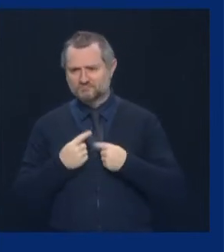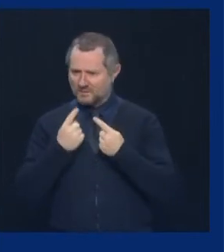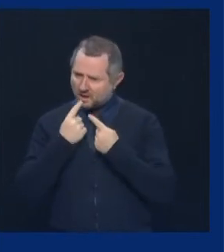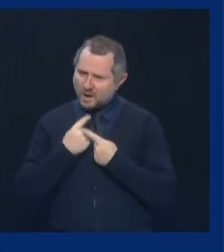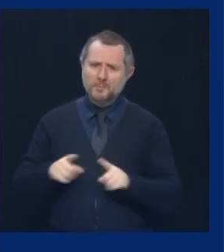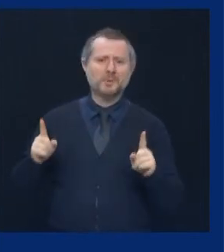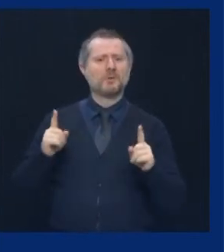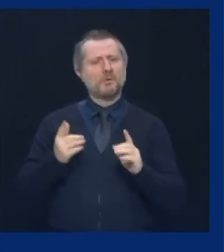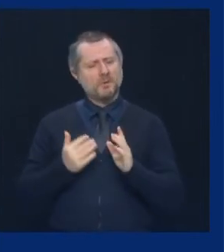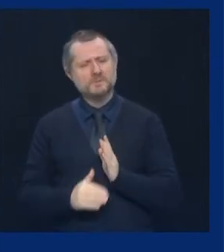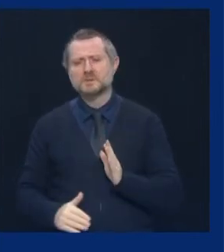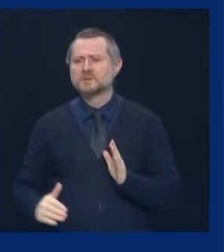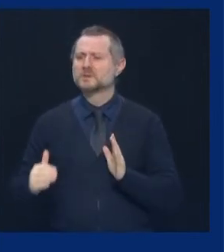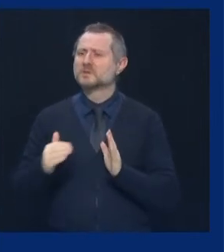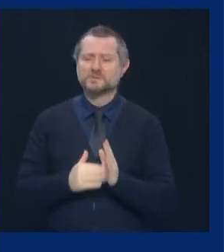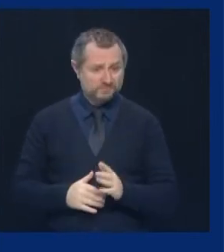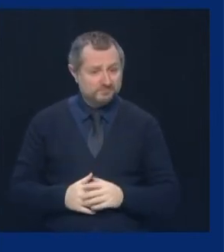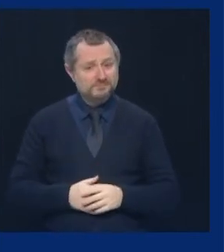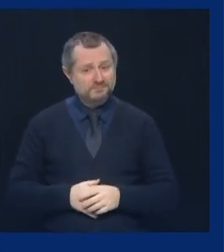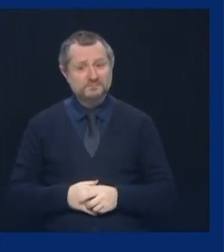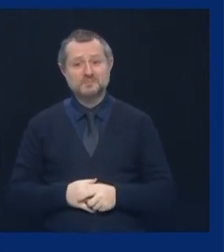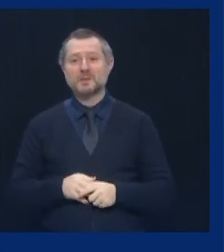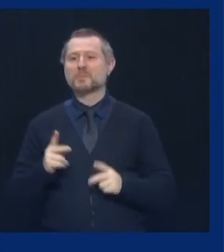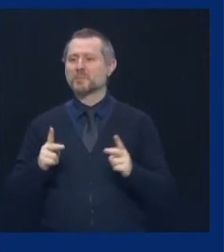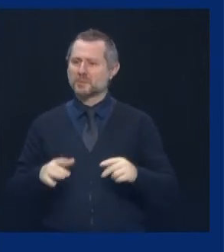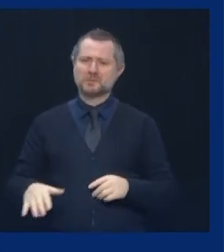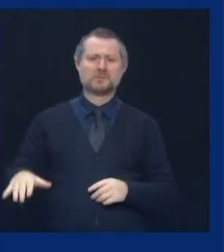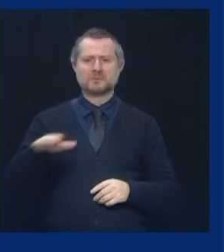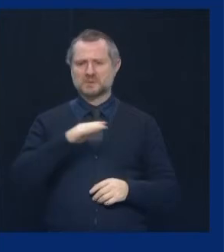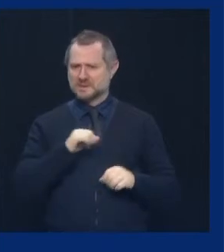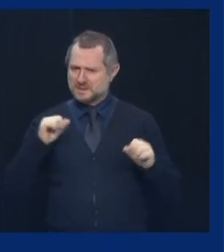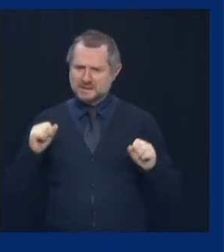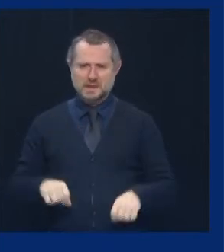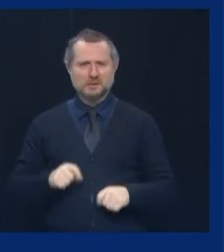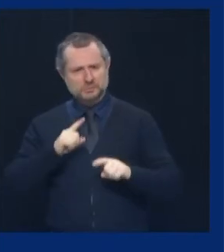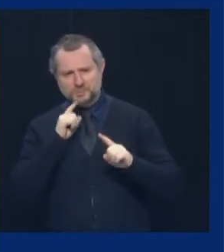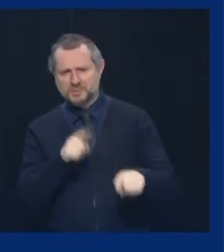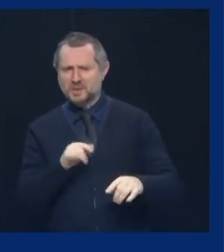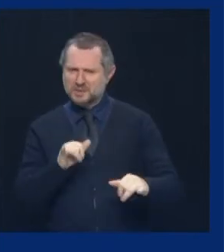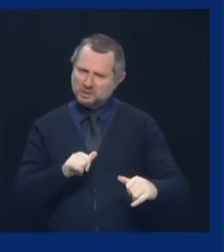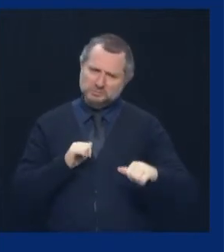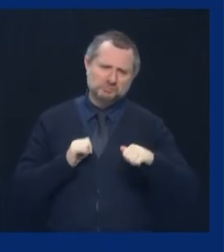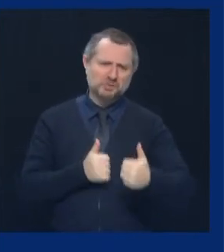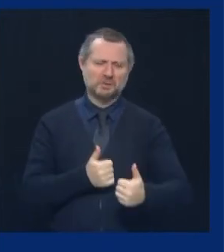SEEN NEW YORKERS WHO HAVE RISEN TO THE OCCASION AGAIN AND AGAIN.